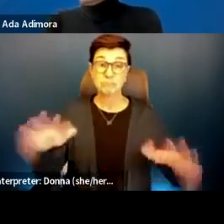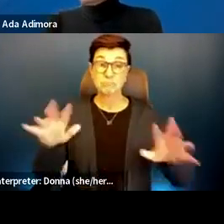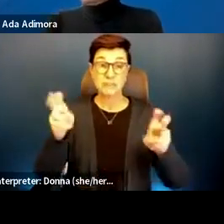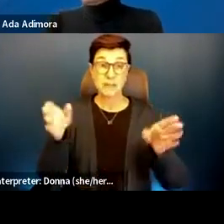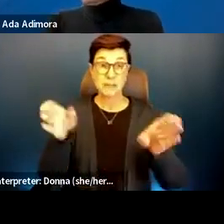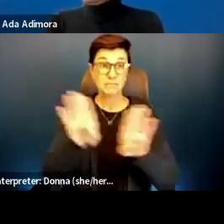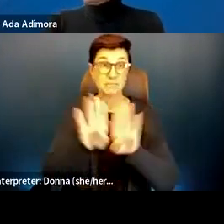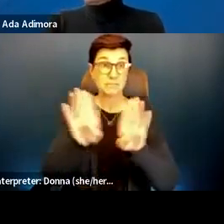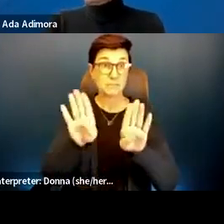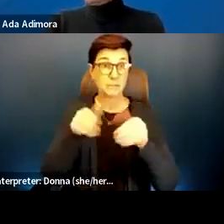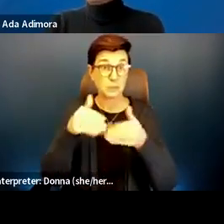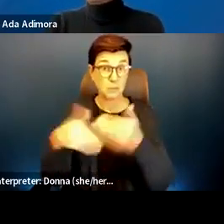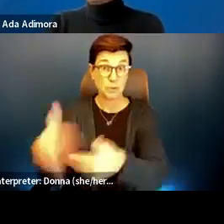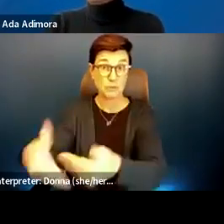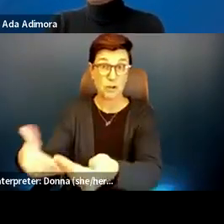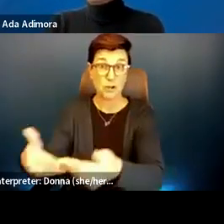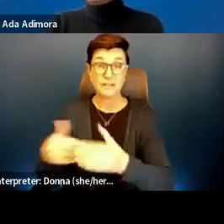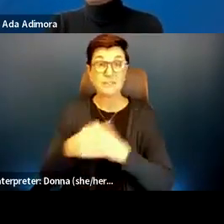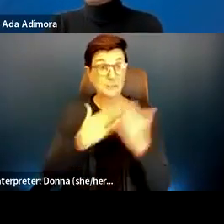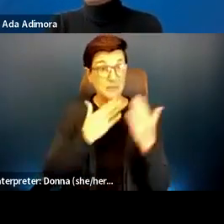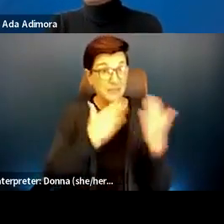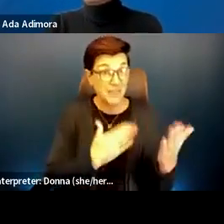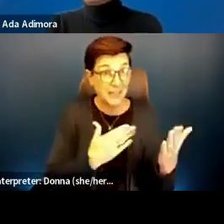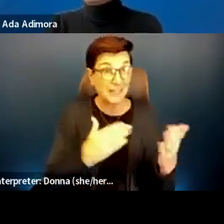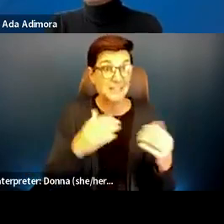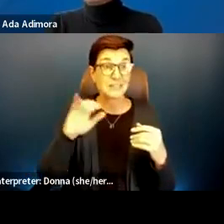Thanks, Jen, for taking the time to be here.